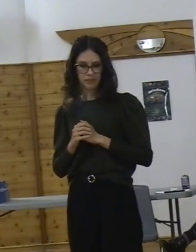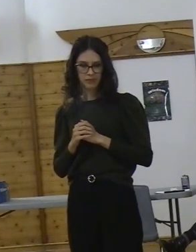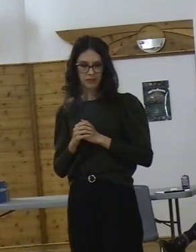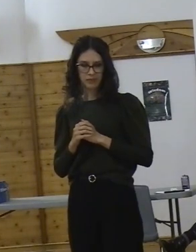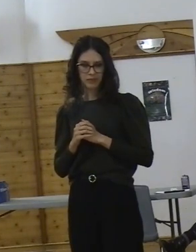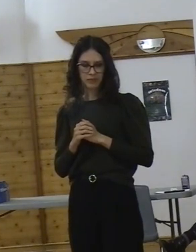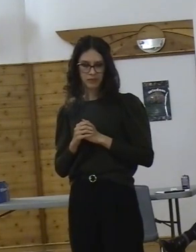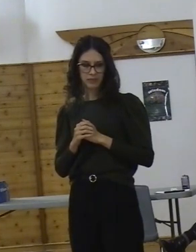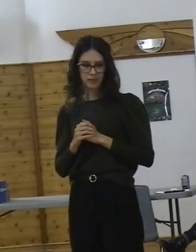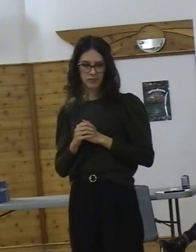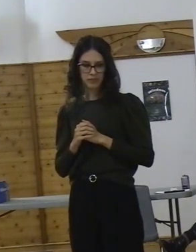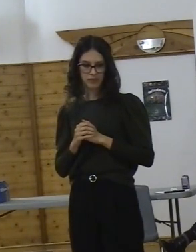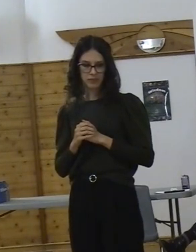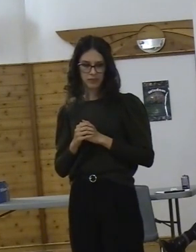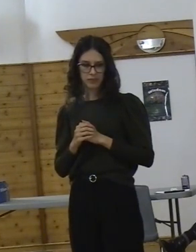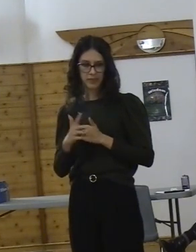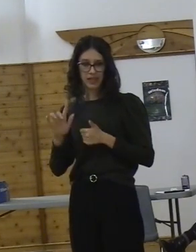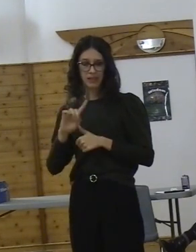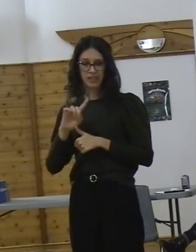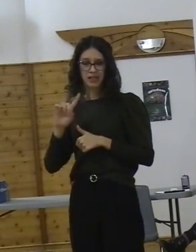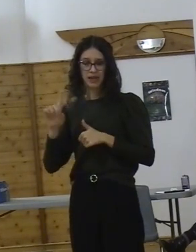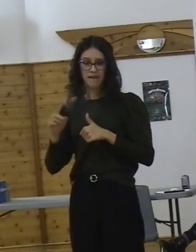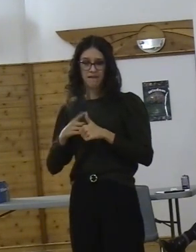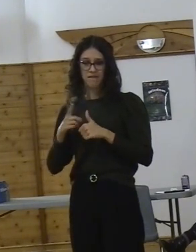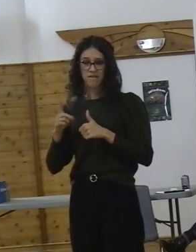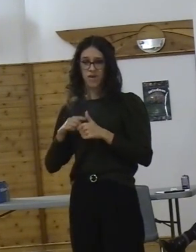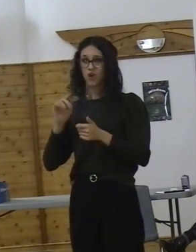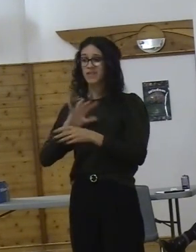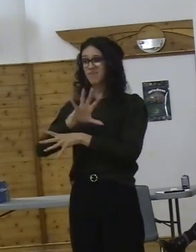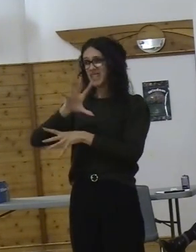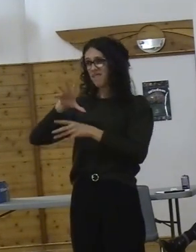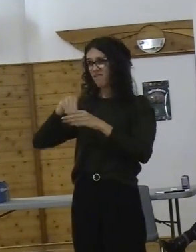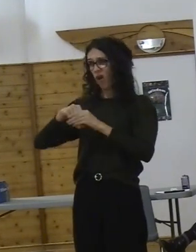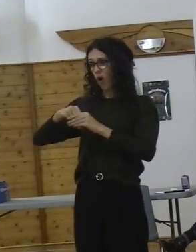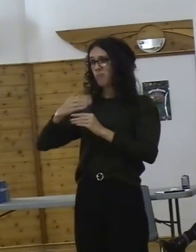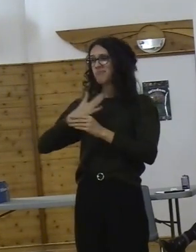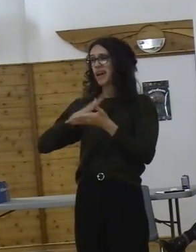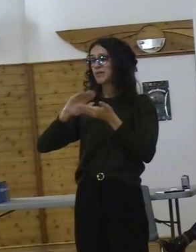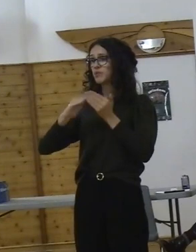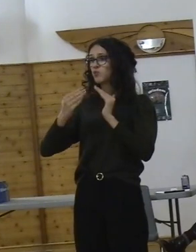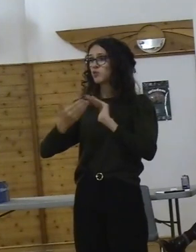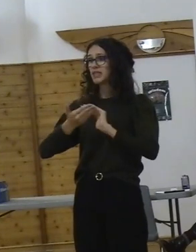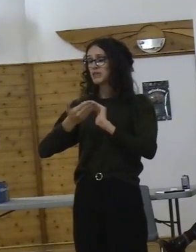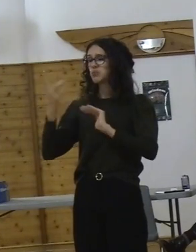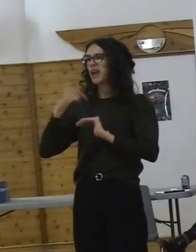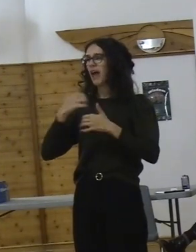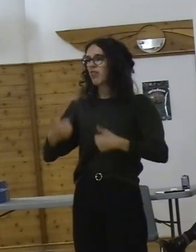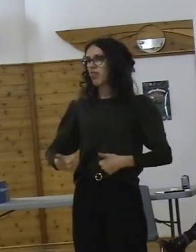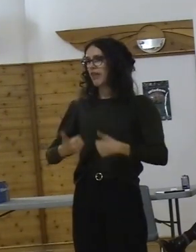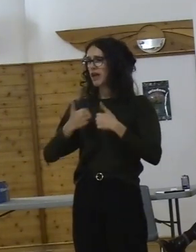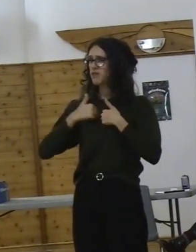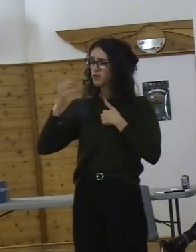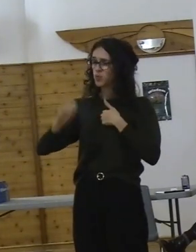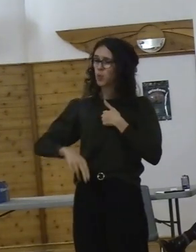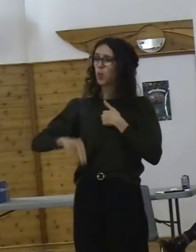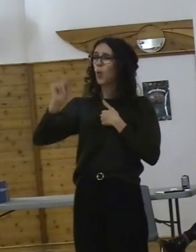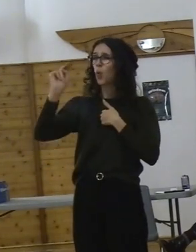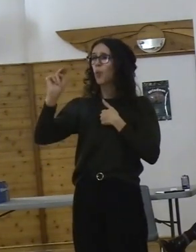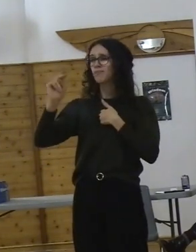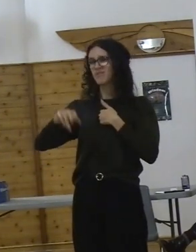with MMIP while living in the Northwest territories but while I was there